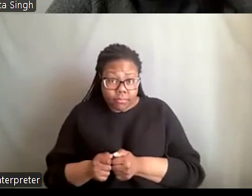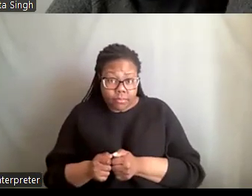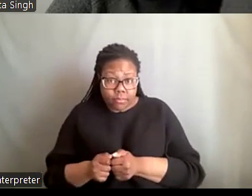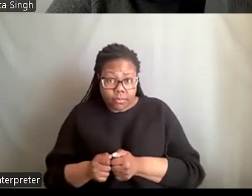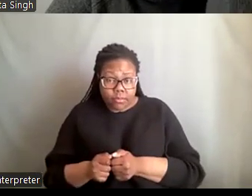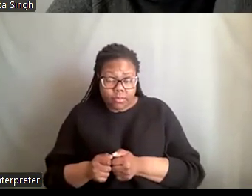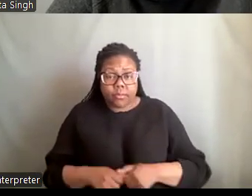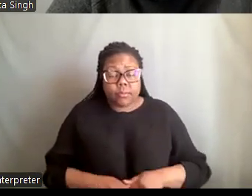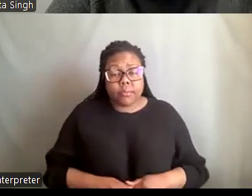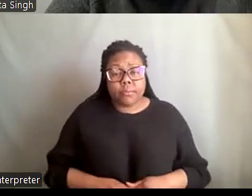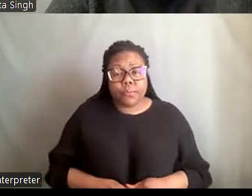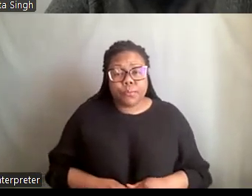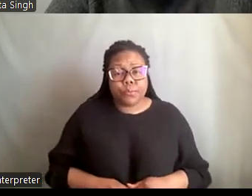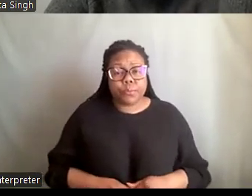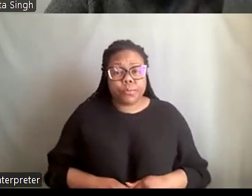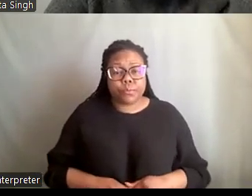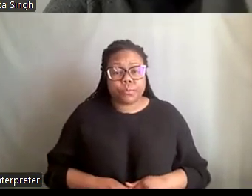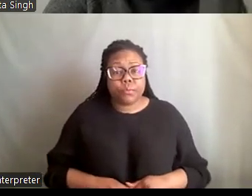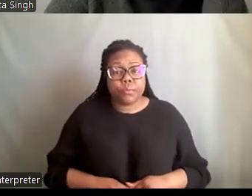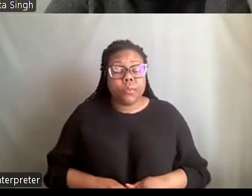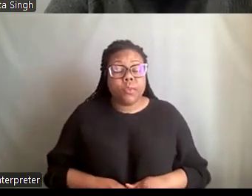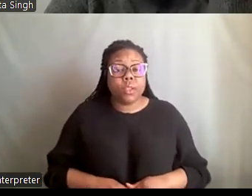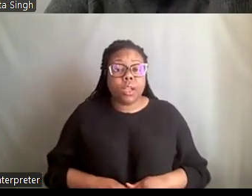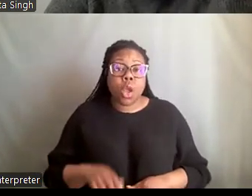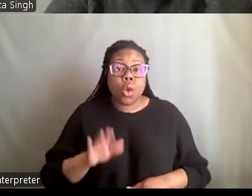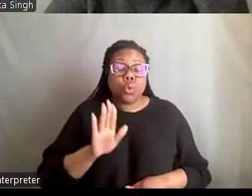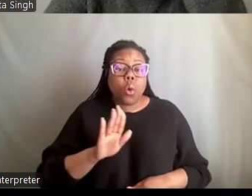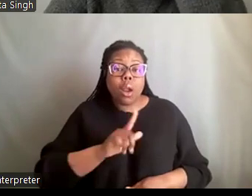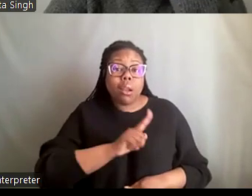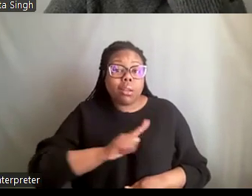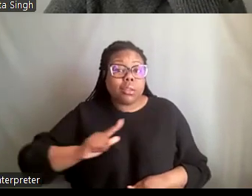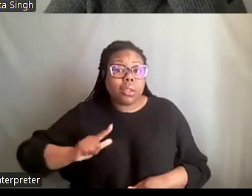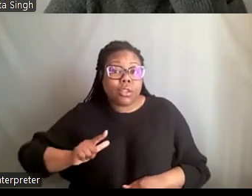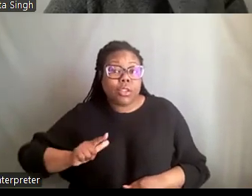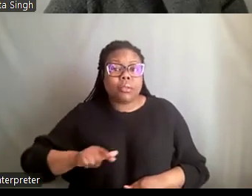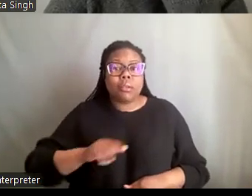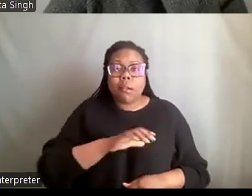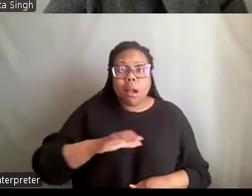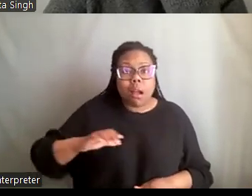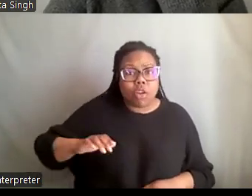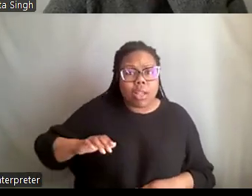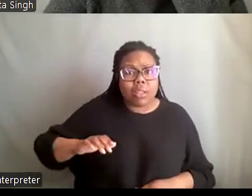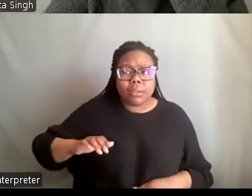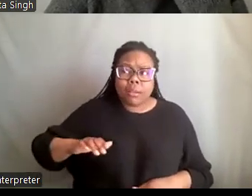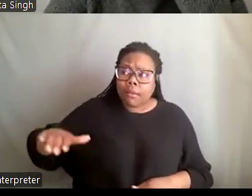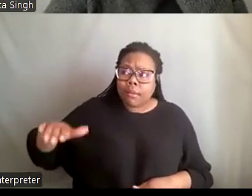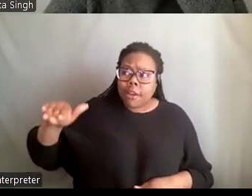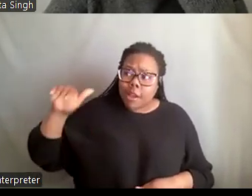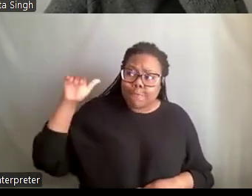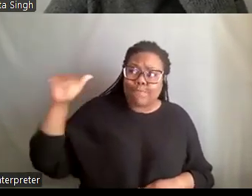getting on your legislators, members of Congress and